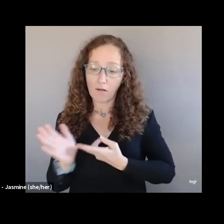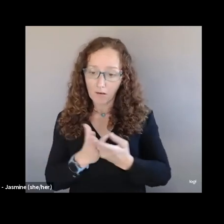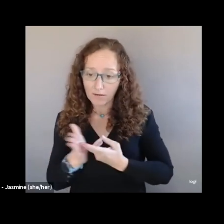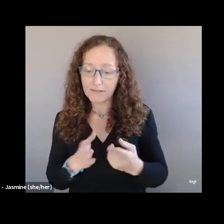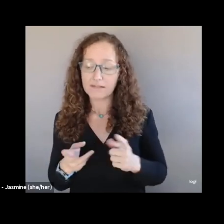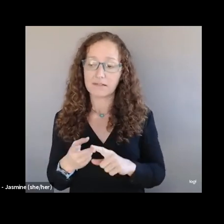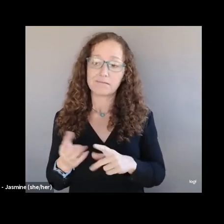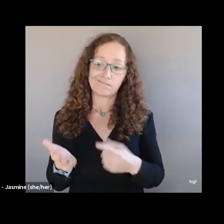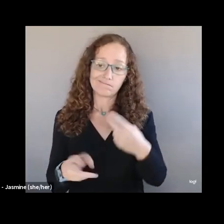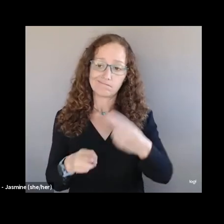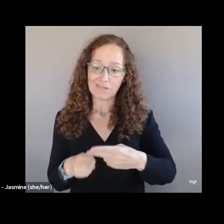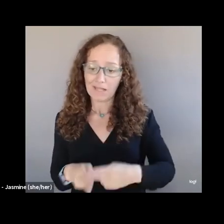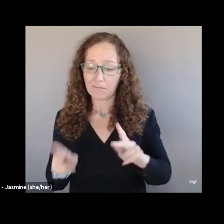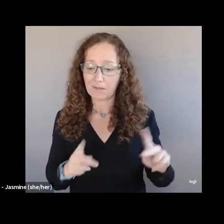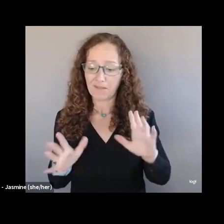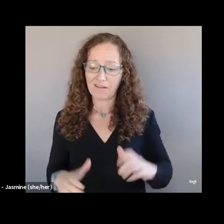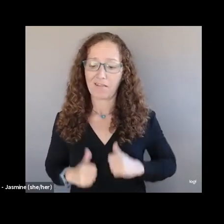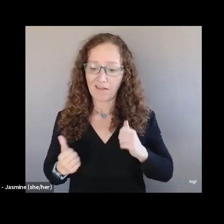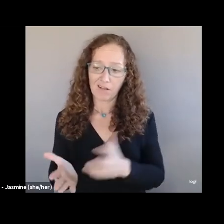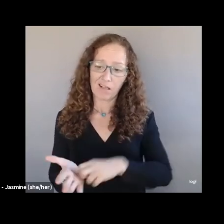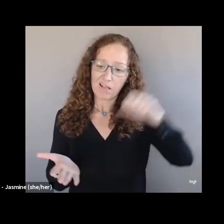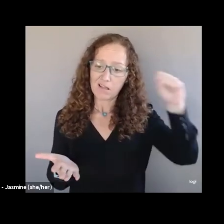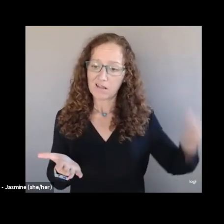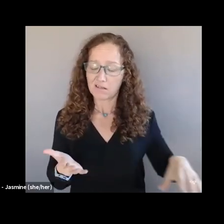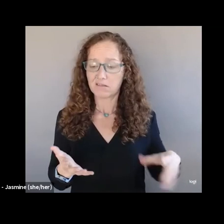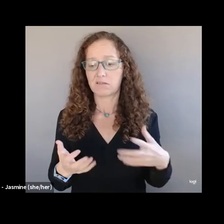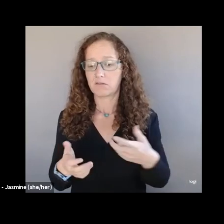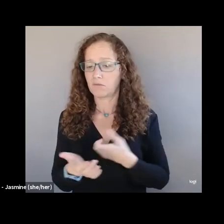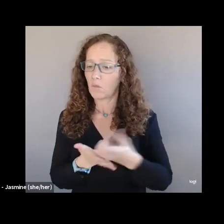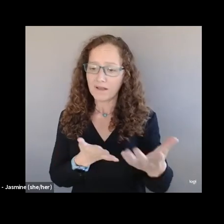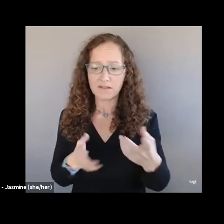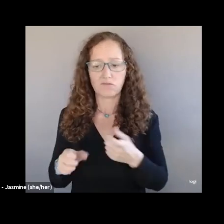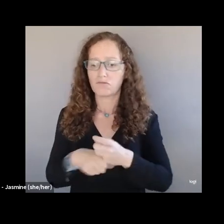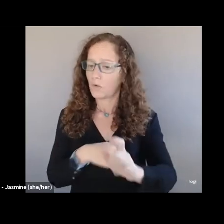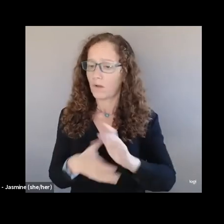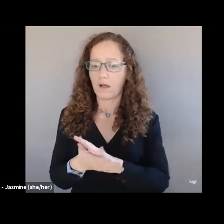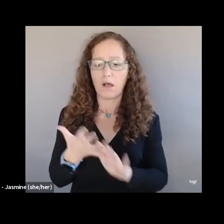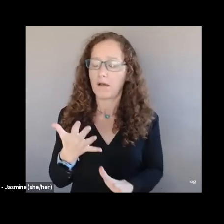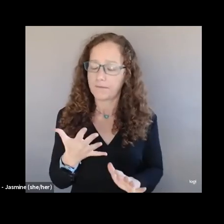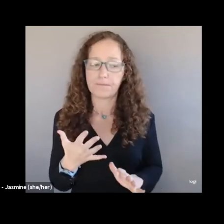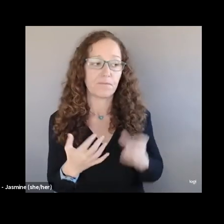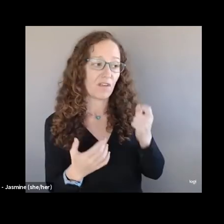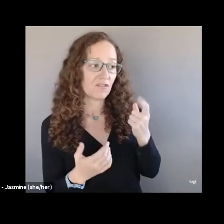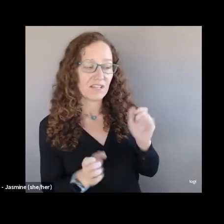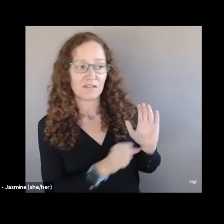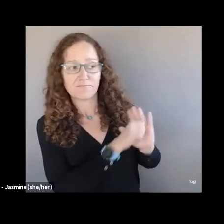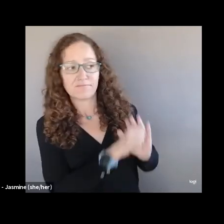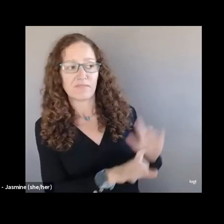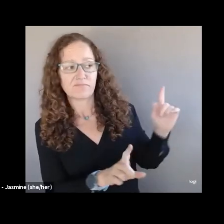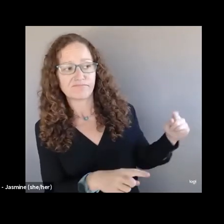mantle for the struggle to study that has existed since oppression first created its metrics to deny access to